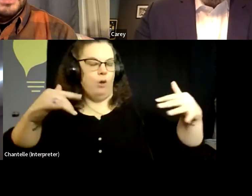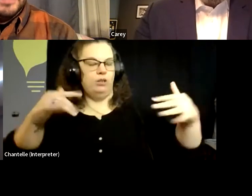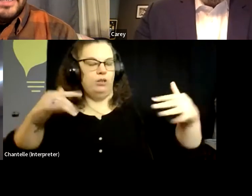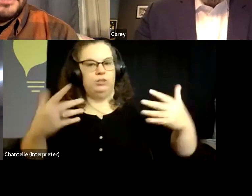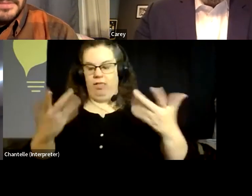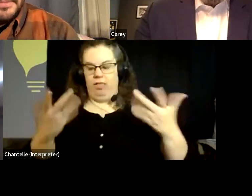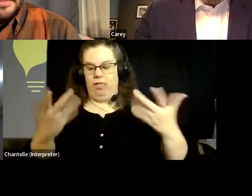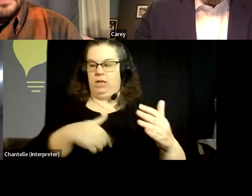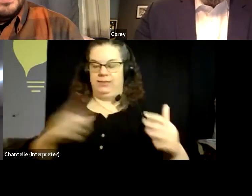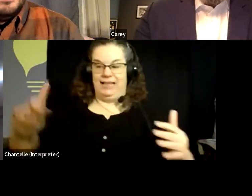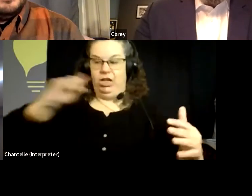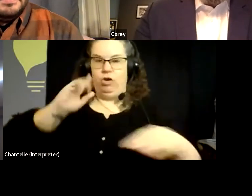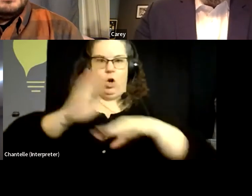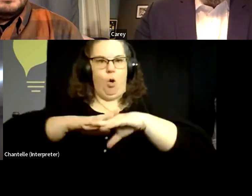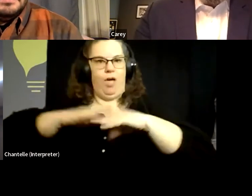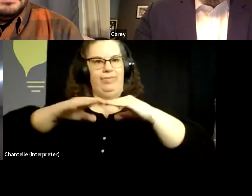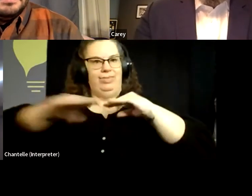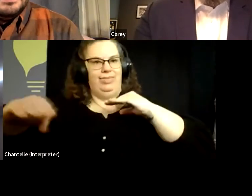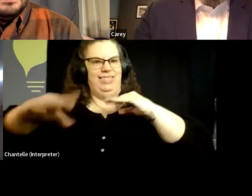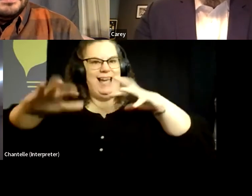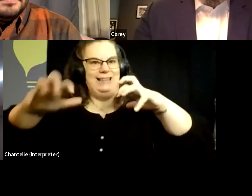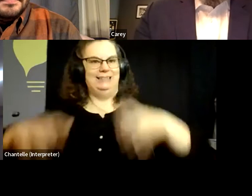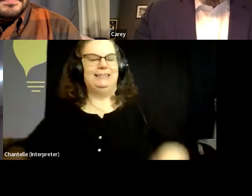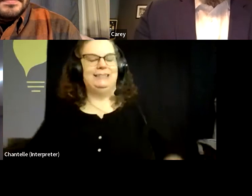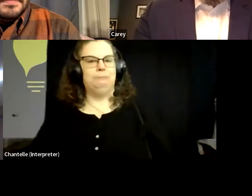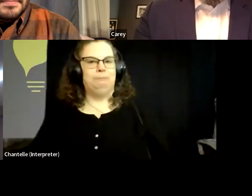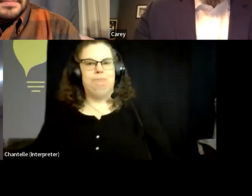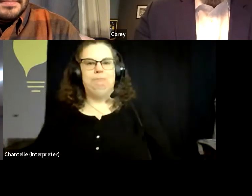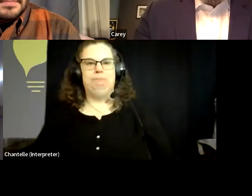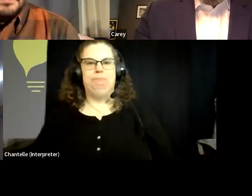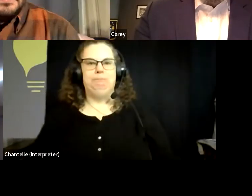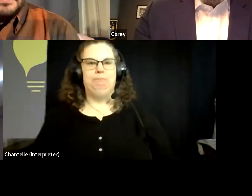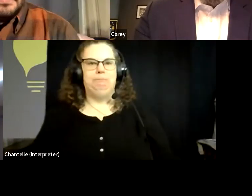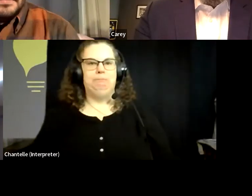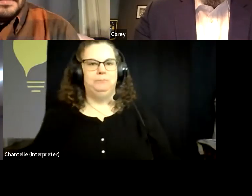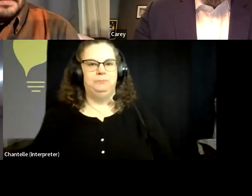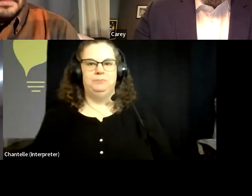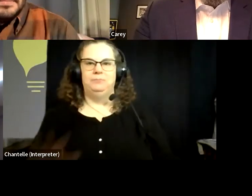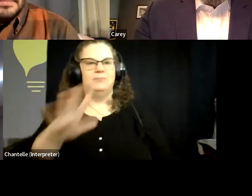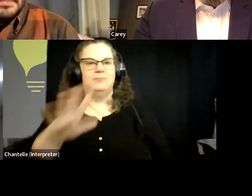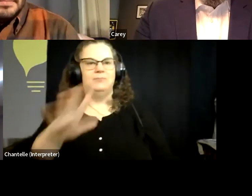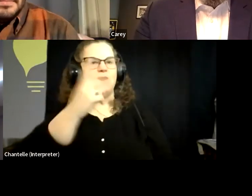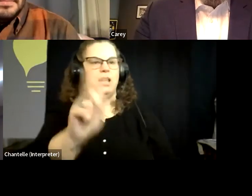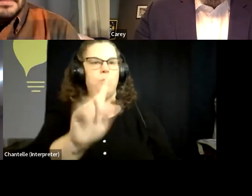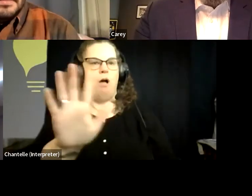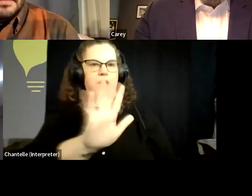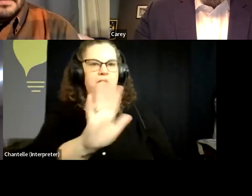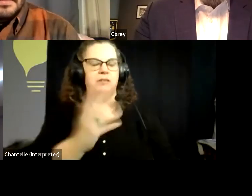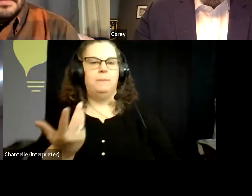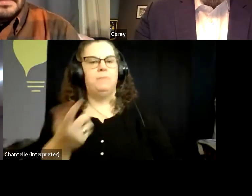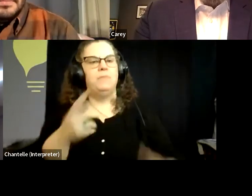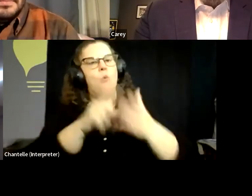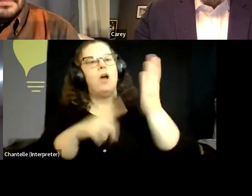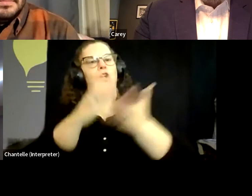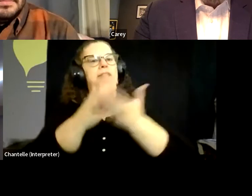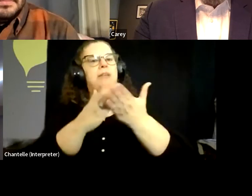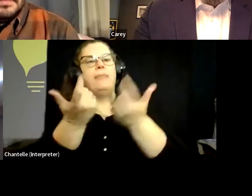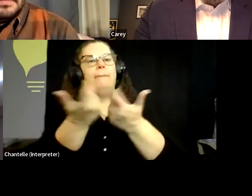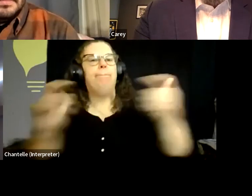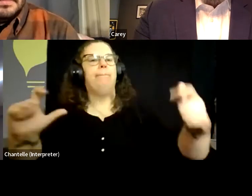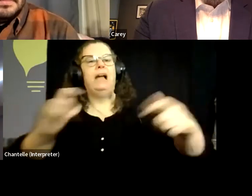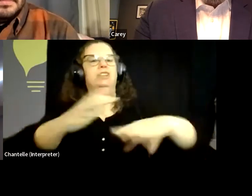anyone. What are the biggest hurdles making